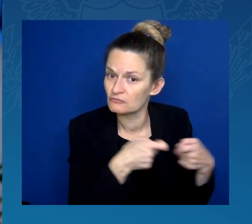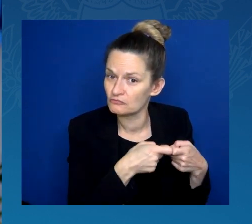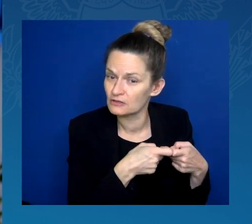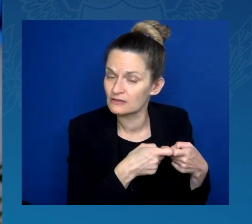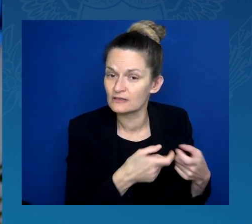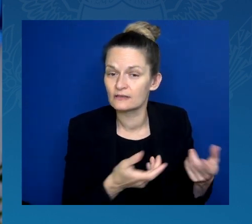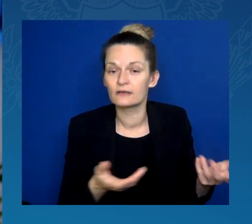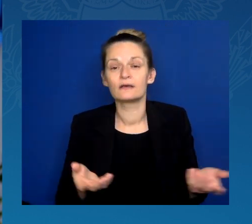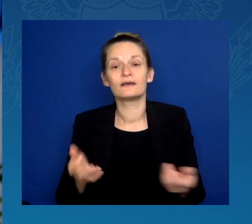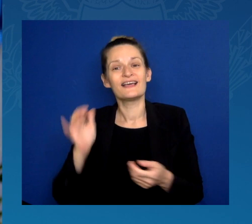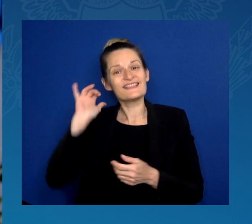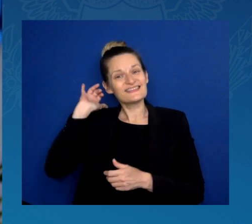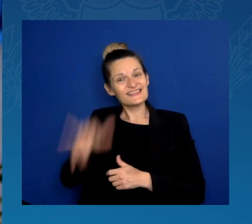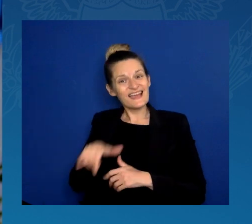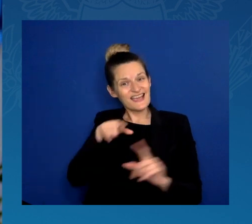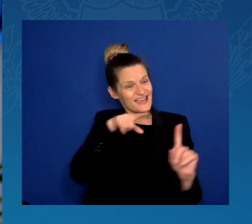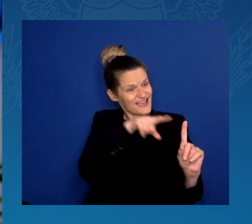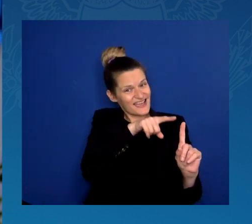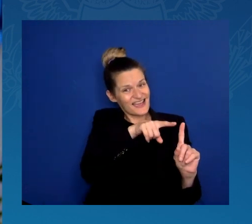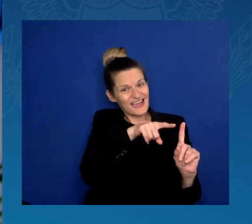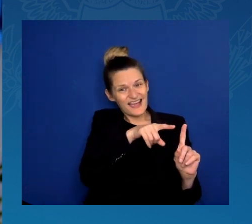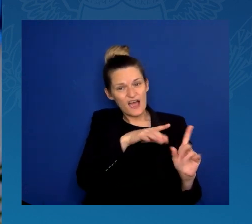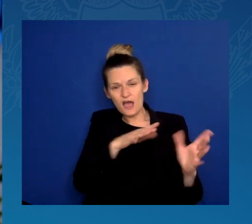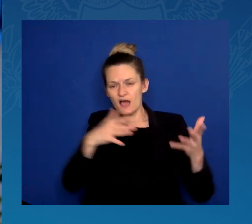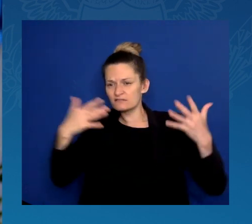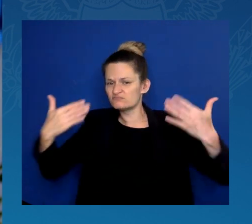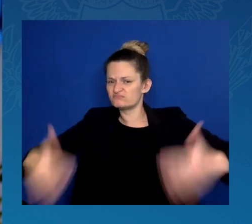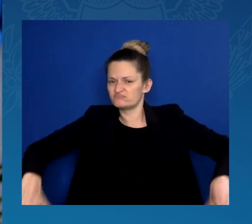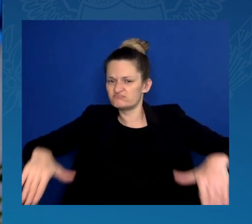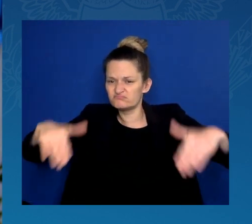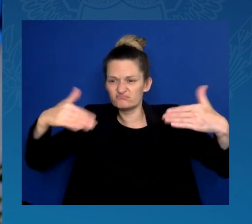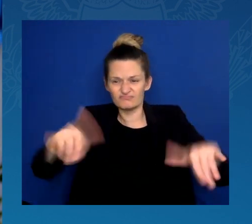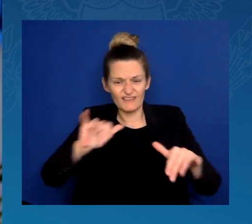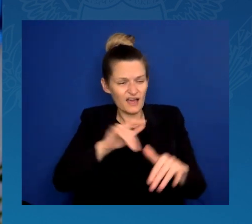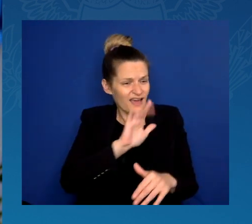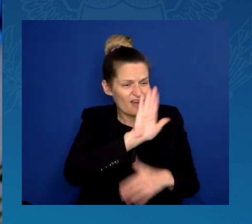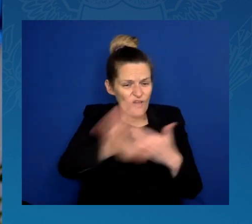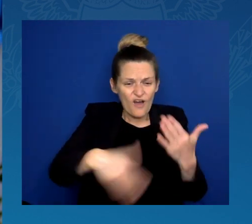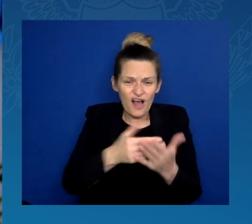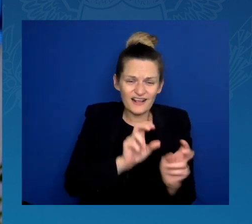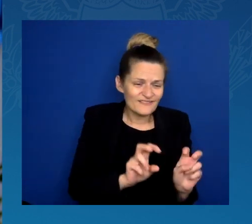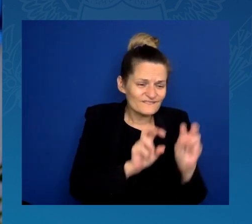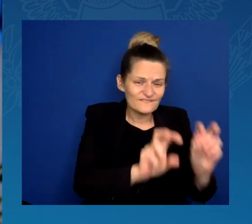And these investments will create millions of good-paying jobs --